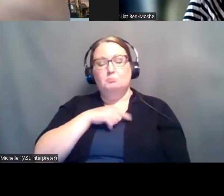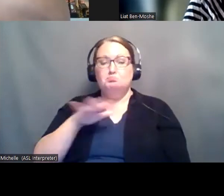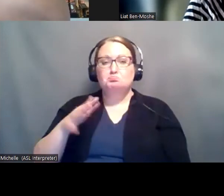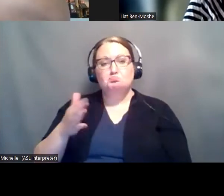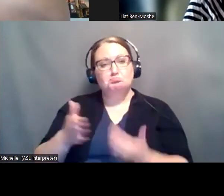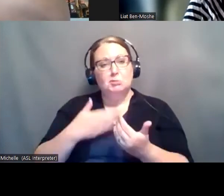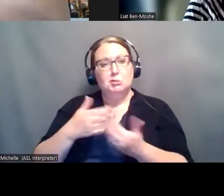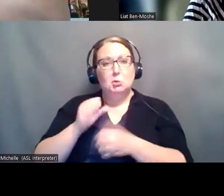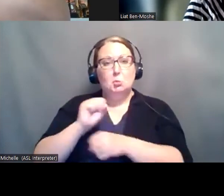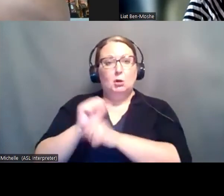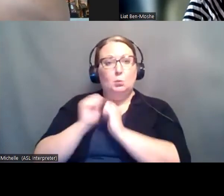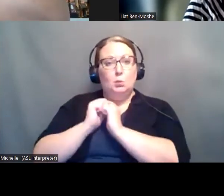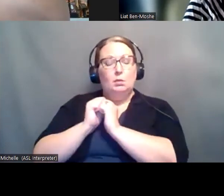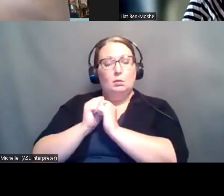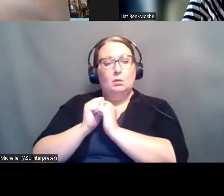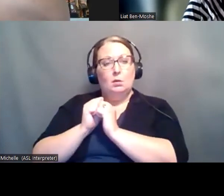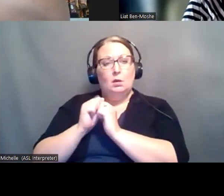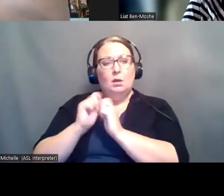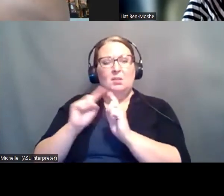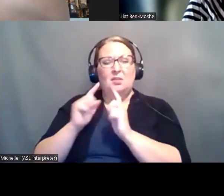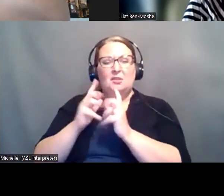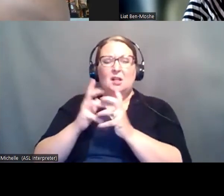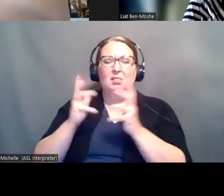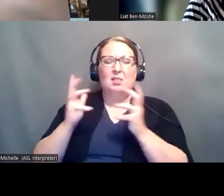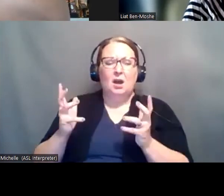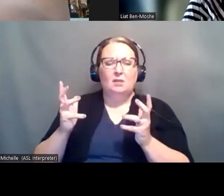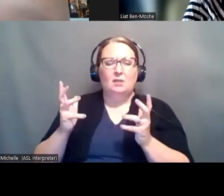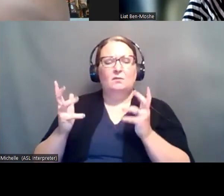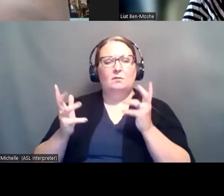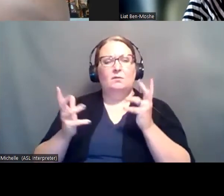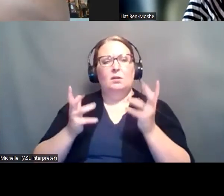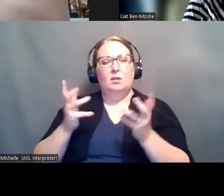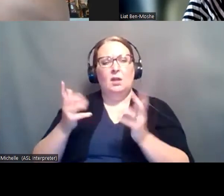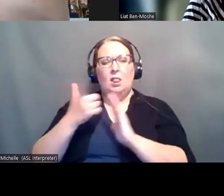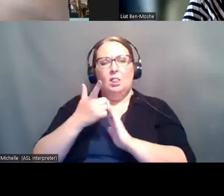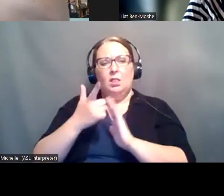but there are a lot of legal things you have to navigate,